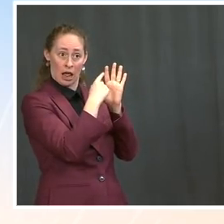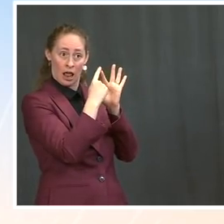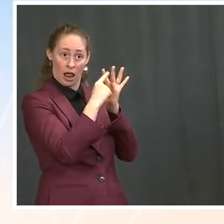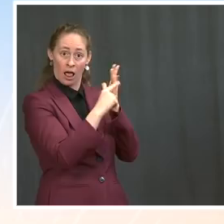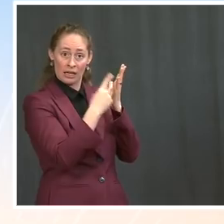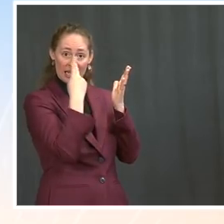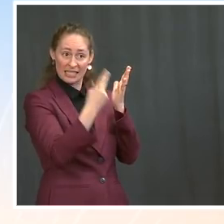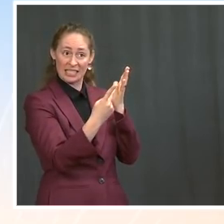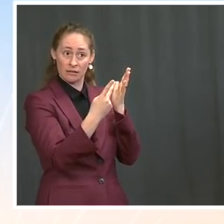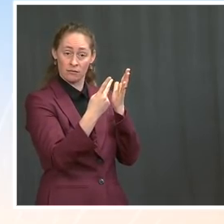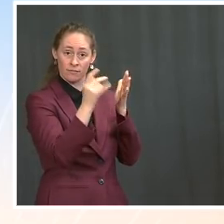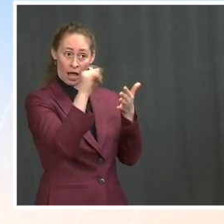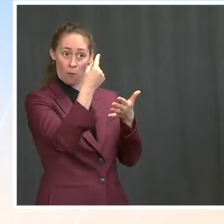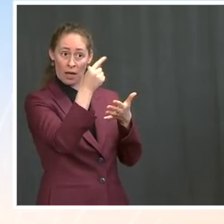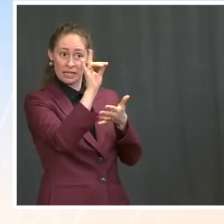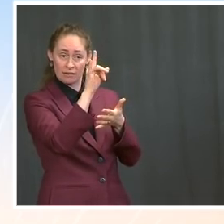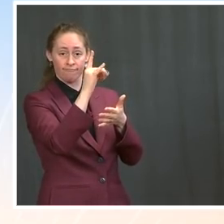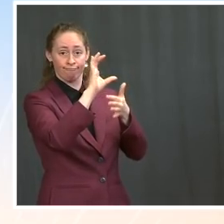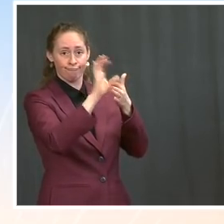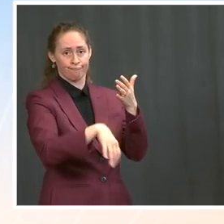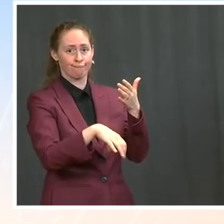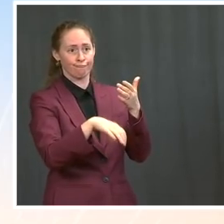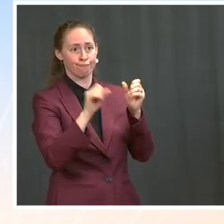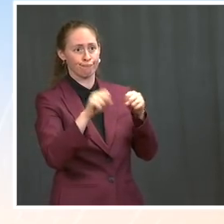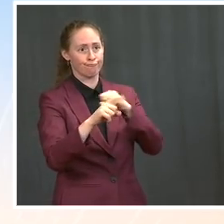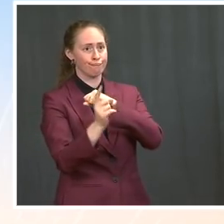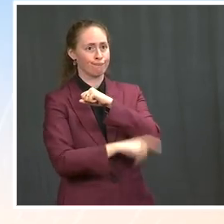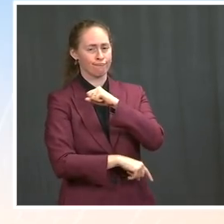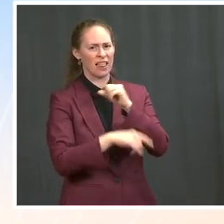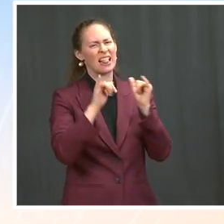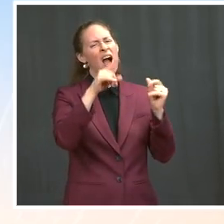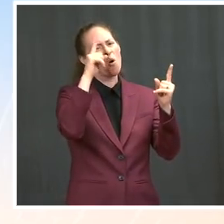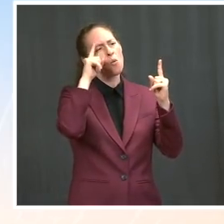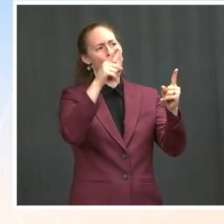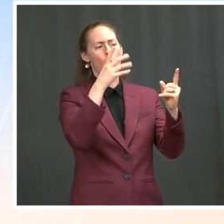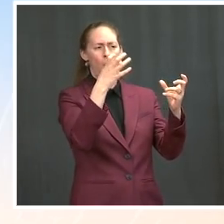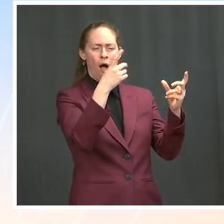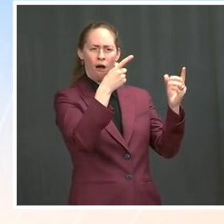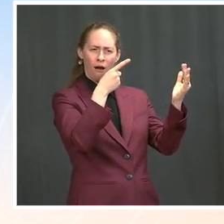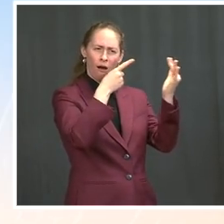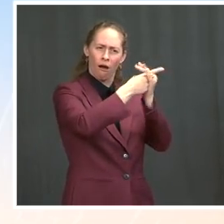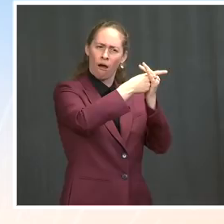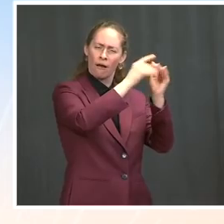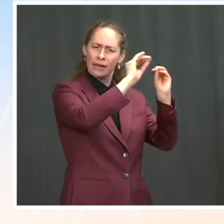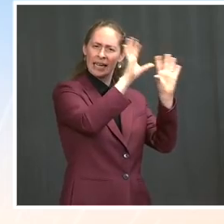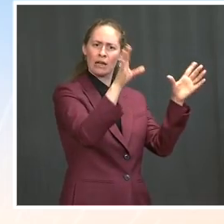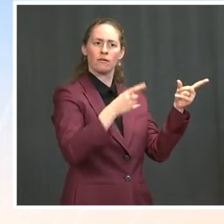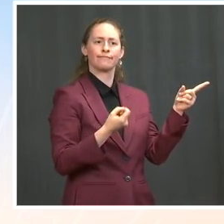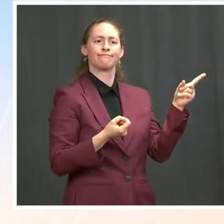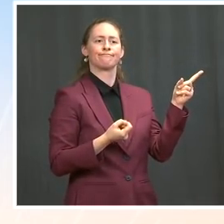That was the message he was sending during that meeting. That's why he put forward those specific examples. The Press: And why didn't he give Putin